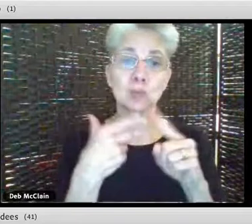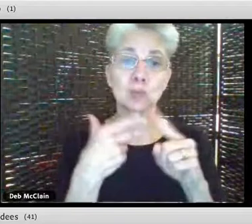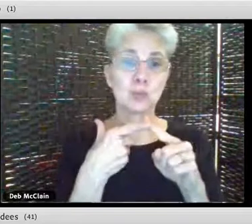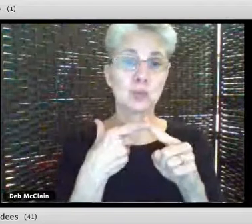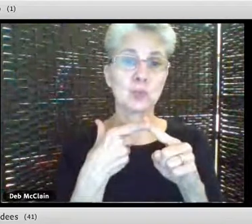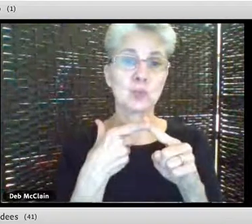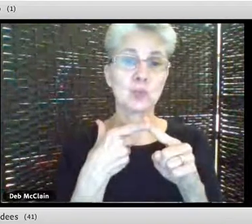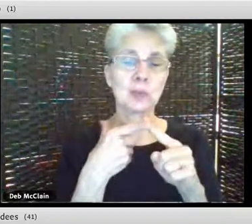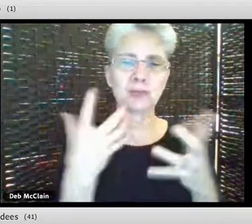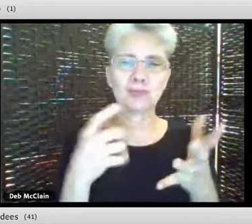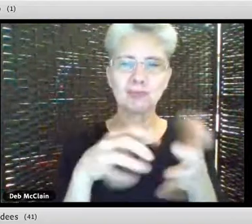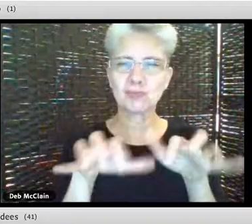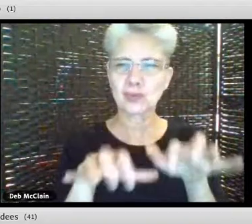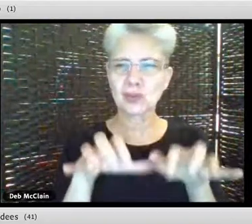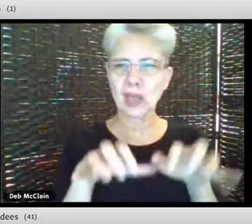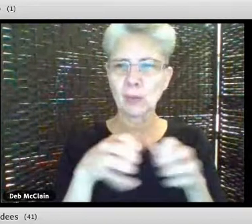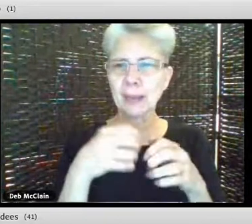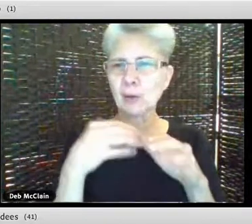I'm just going to go back to my PowerPoint really quickly